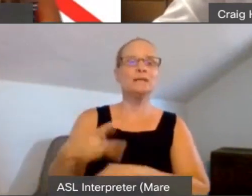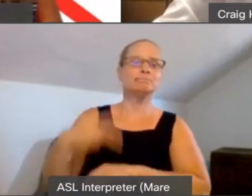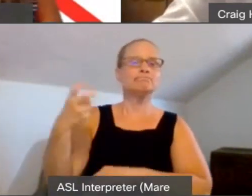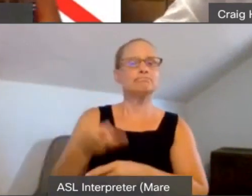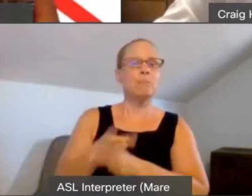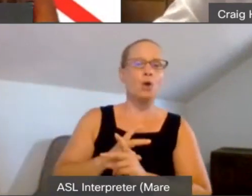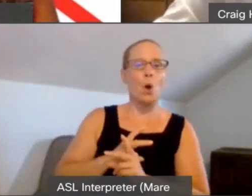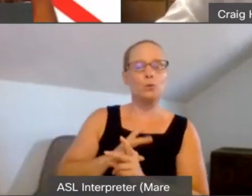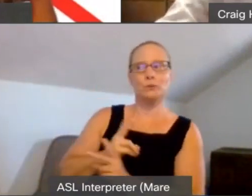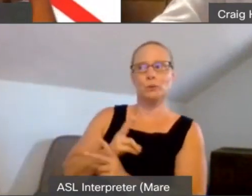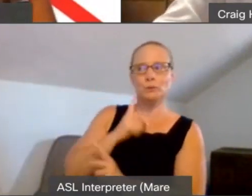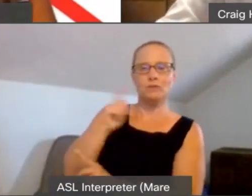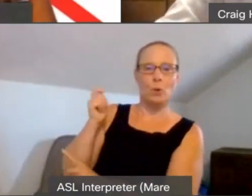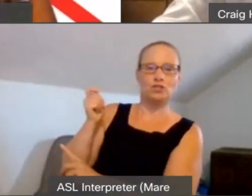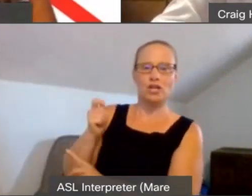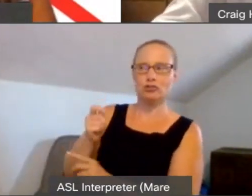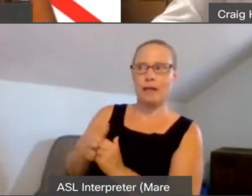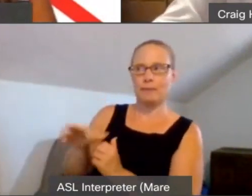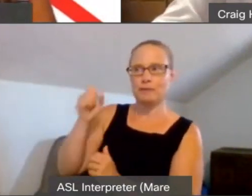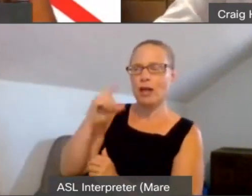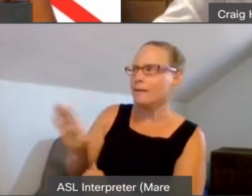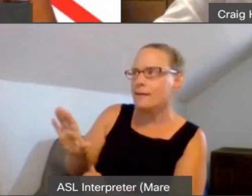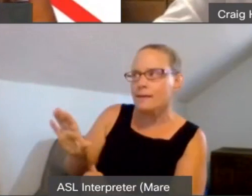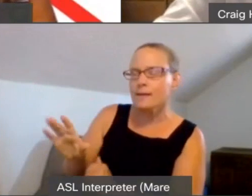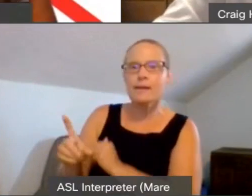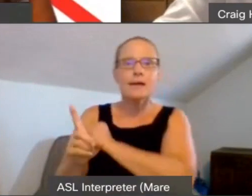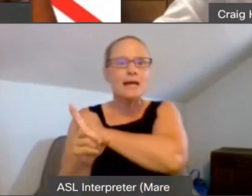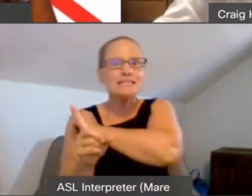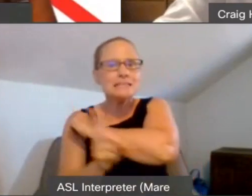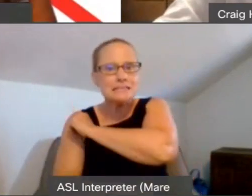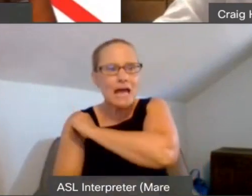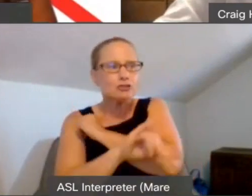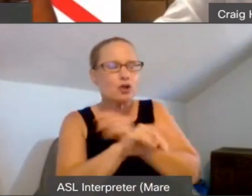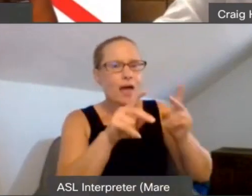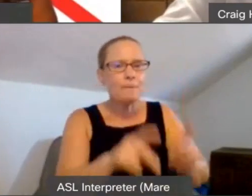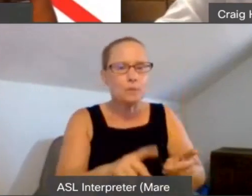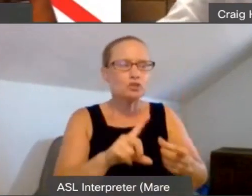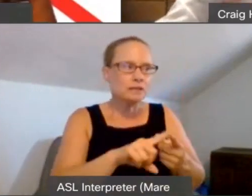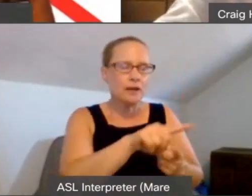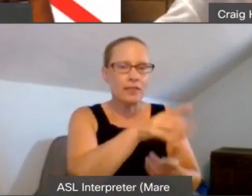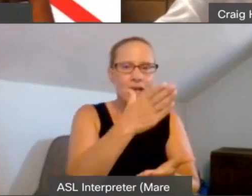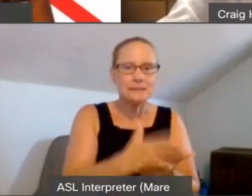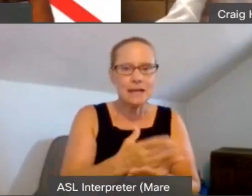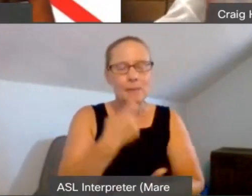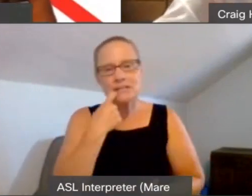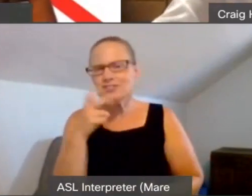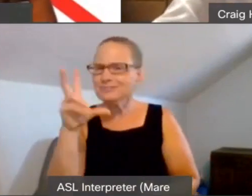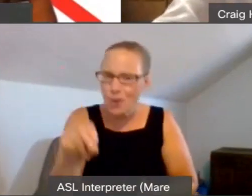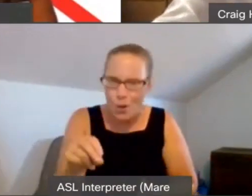know that you can't sanction someone out of a drug use. The way you do it is uploading and uplifting them